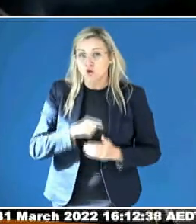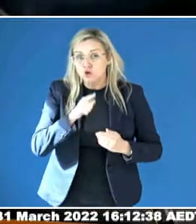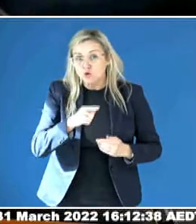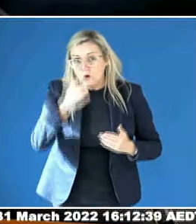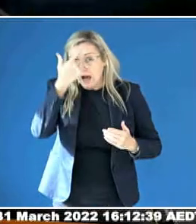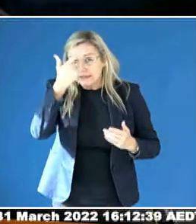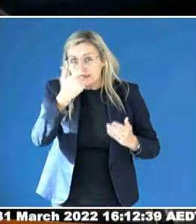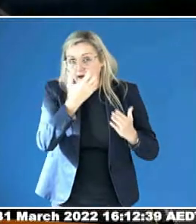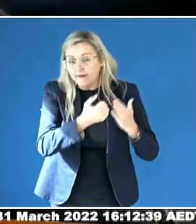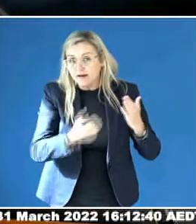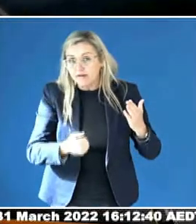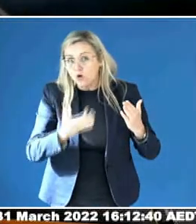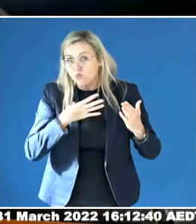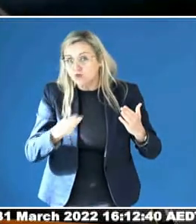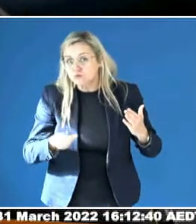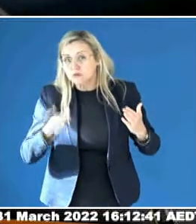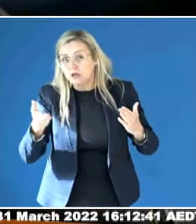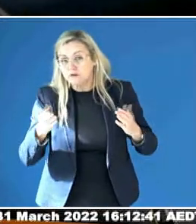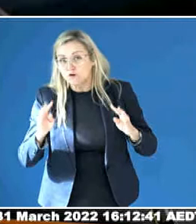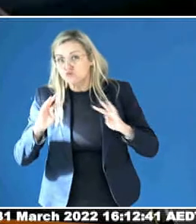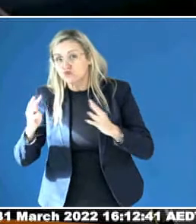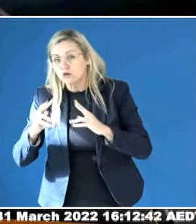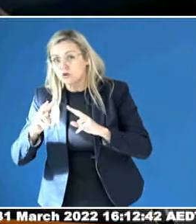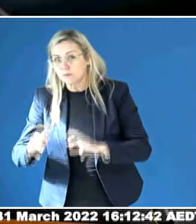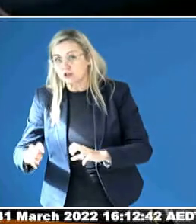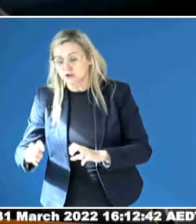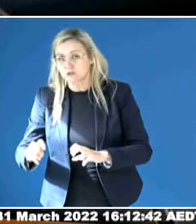Commissioners will have the opportunity to read the recommendations.